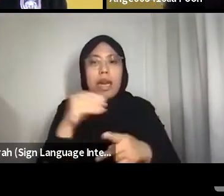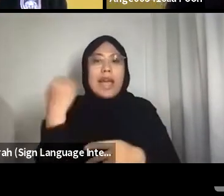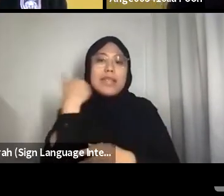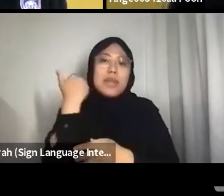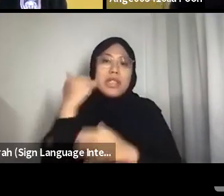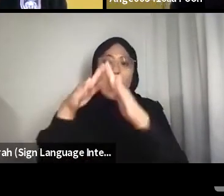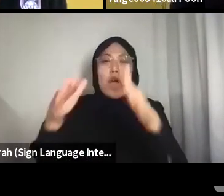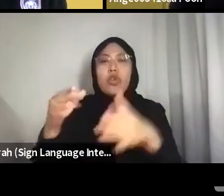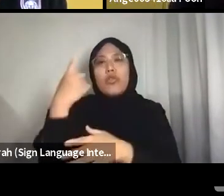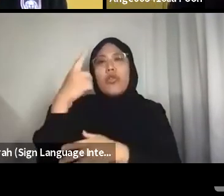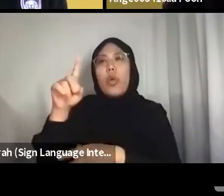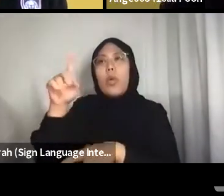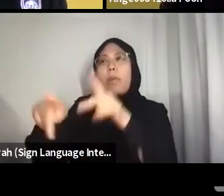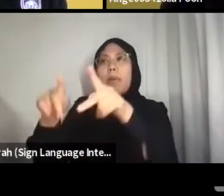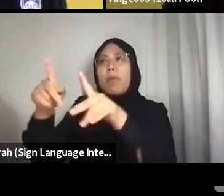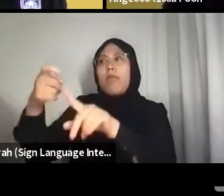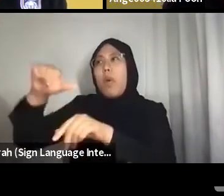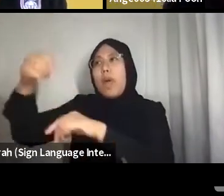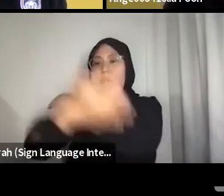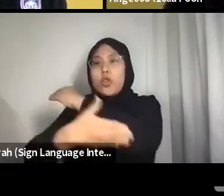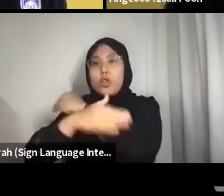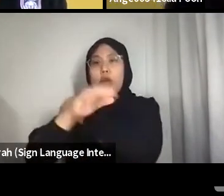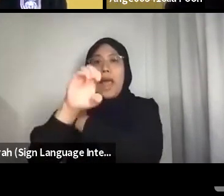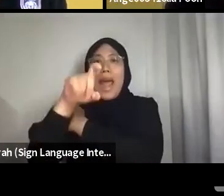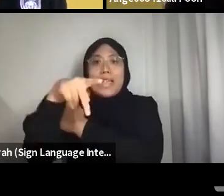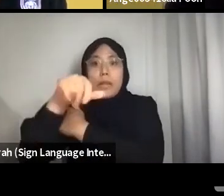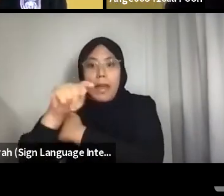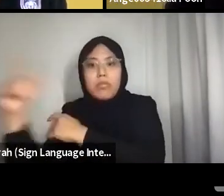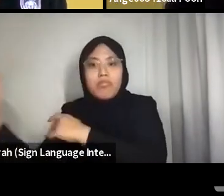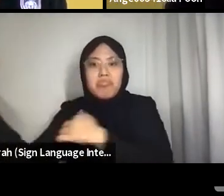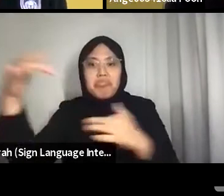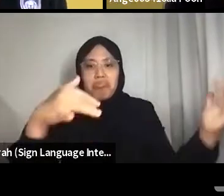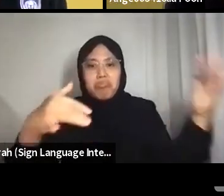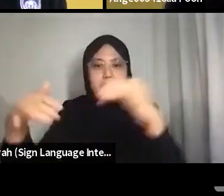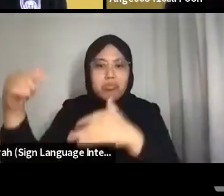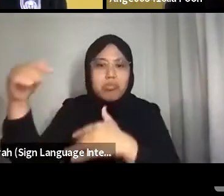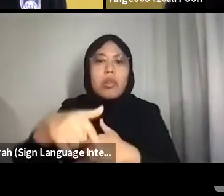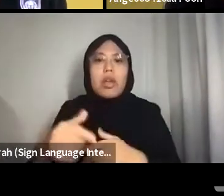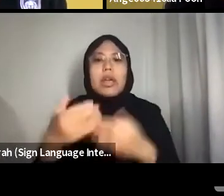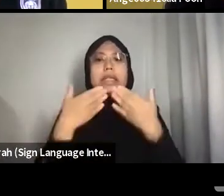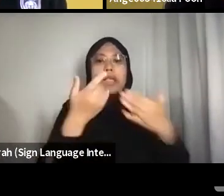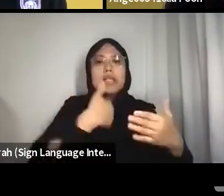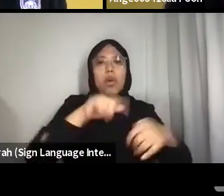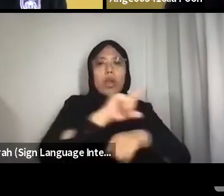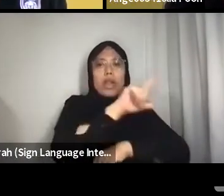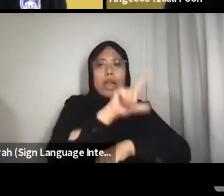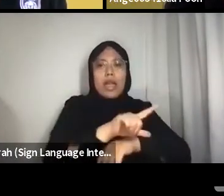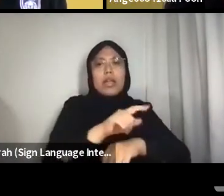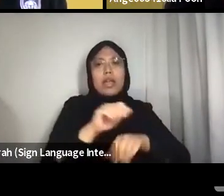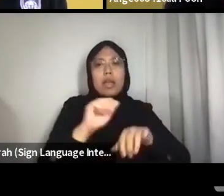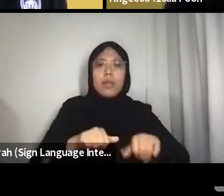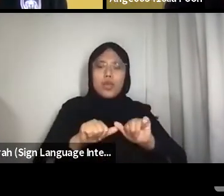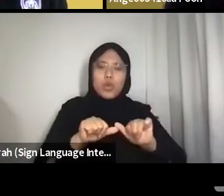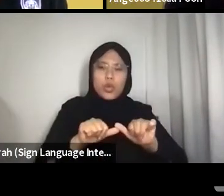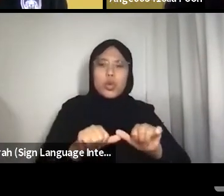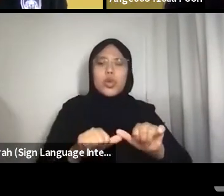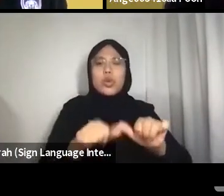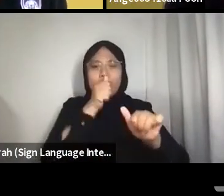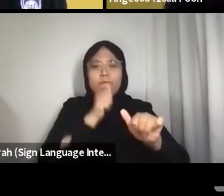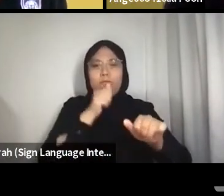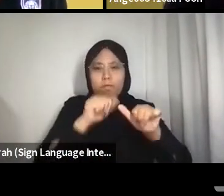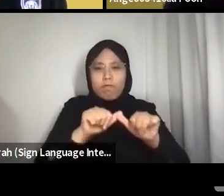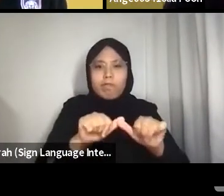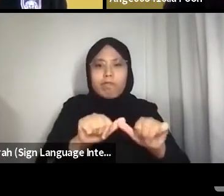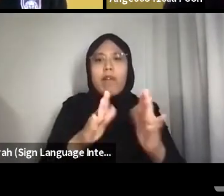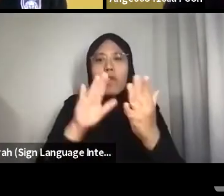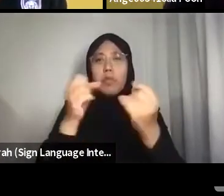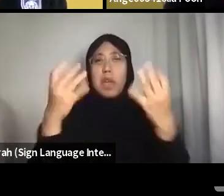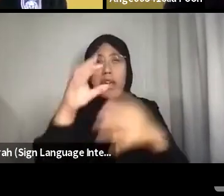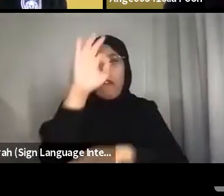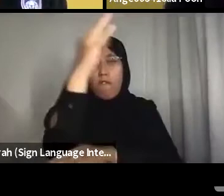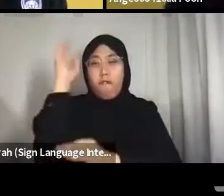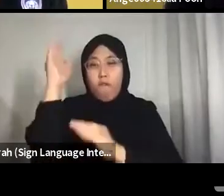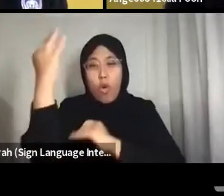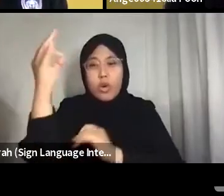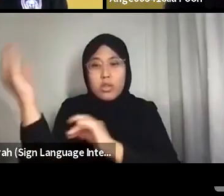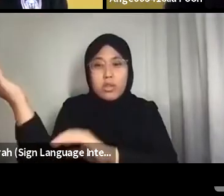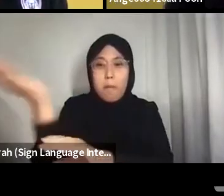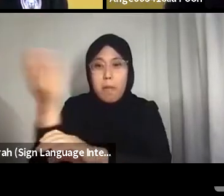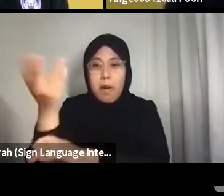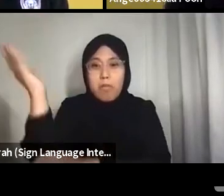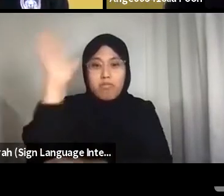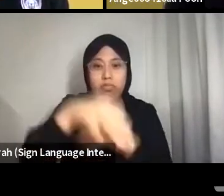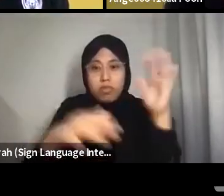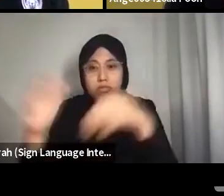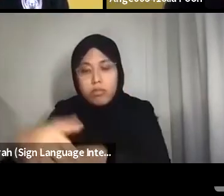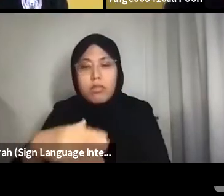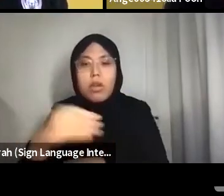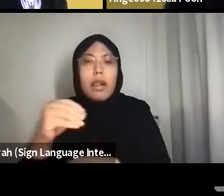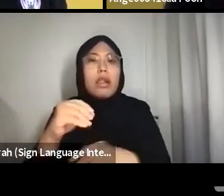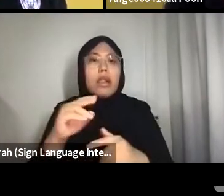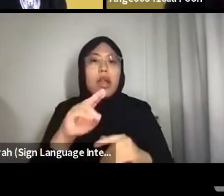We give thanks to the land for sustaining us in the face of deforestation and urban redevelopment, which began in colonial times and persist today.